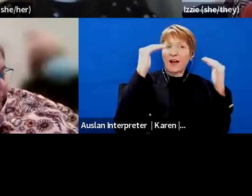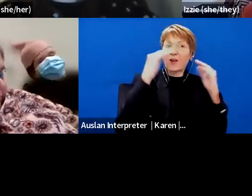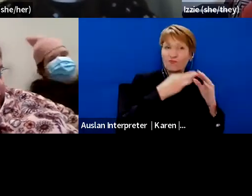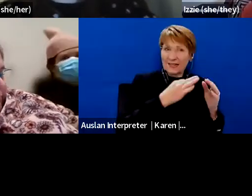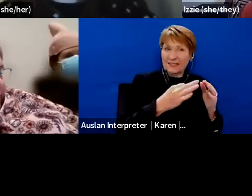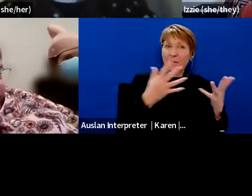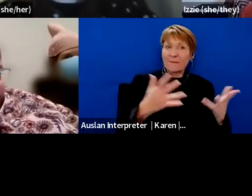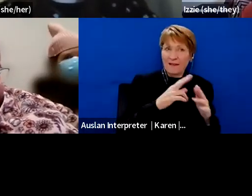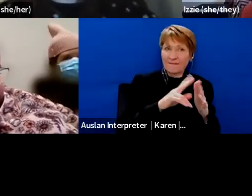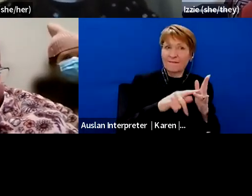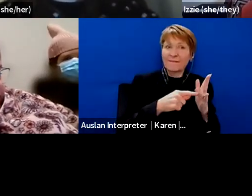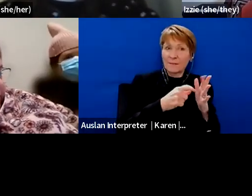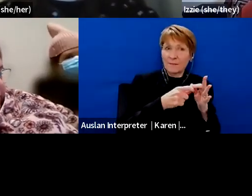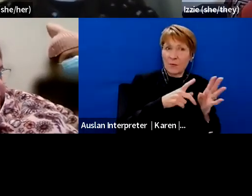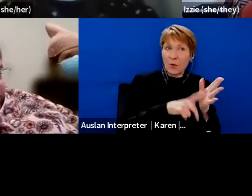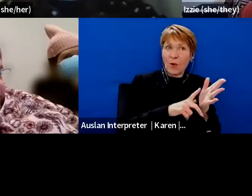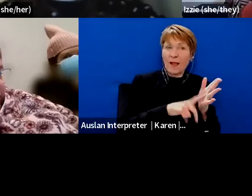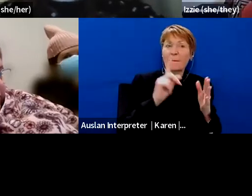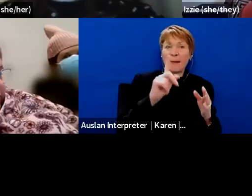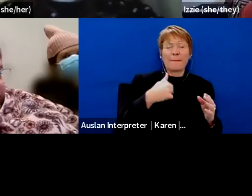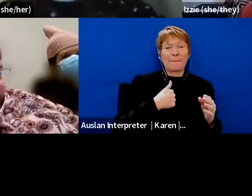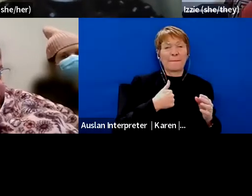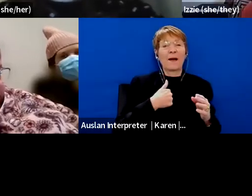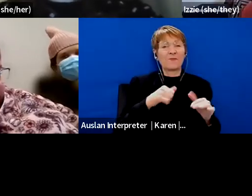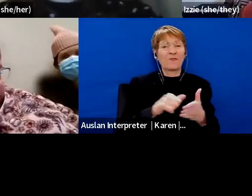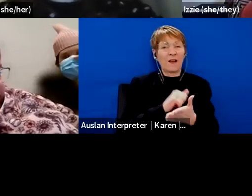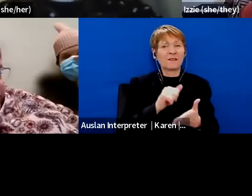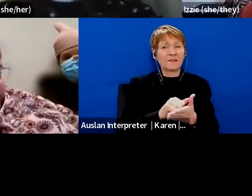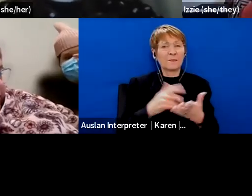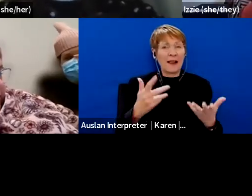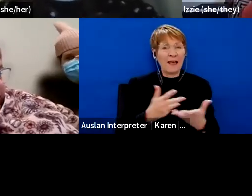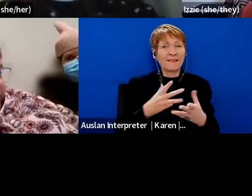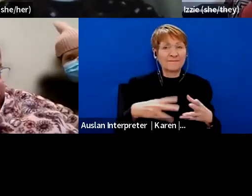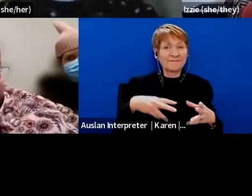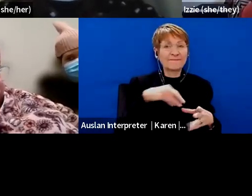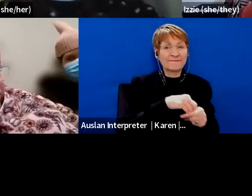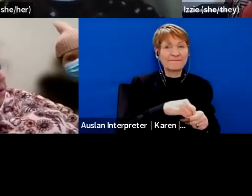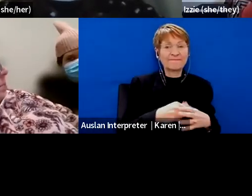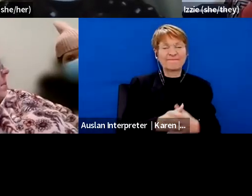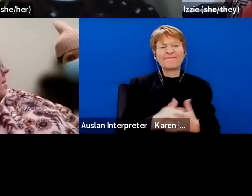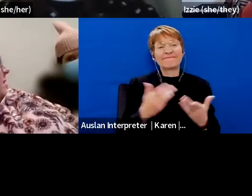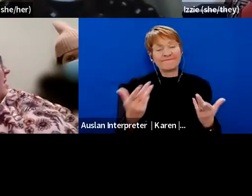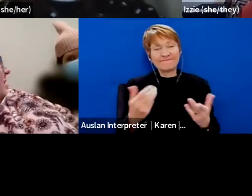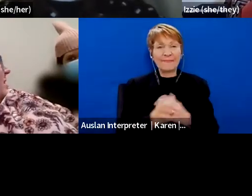risk to play football but I still have that right to play football.